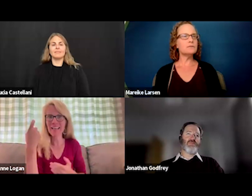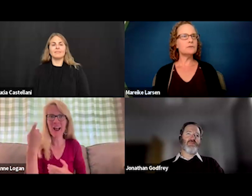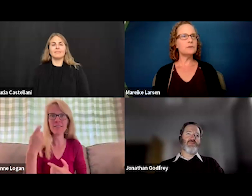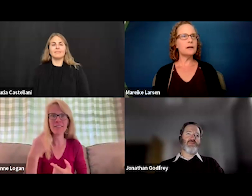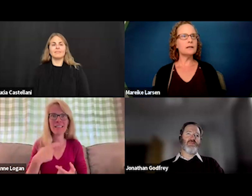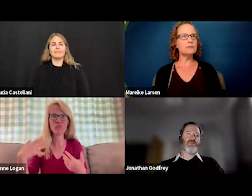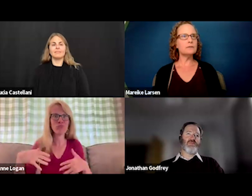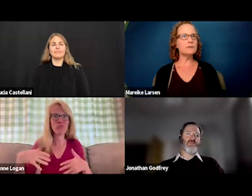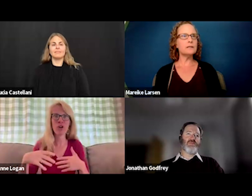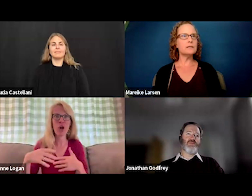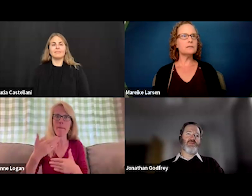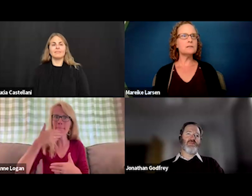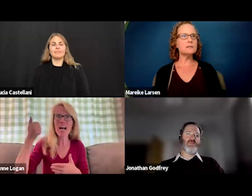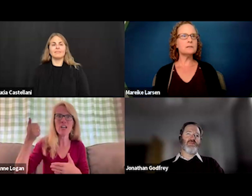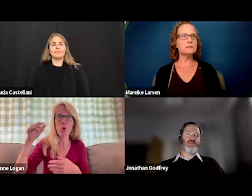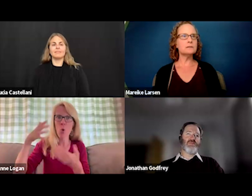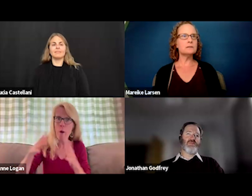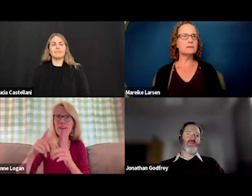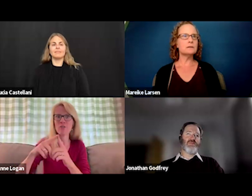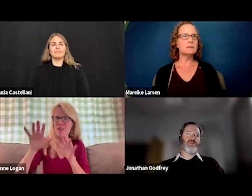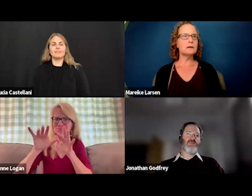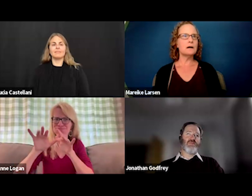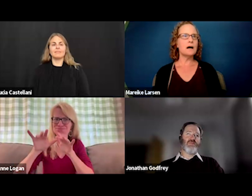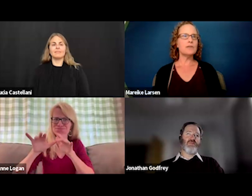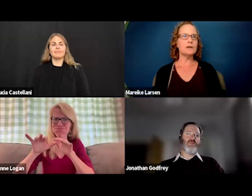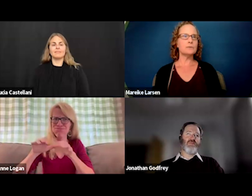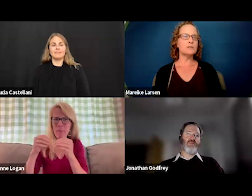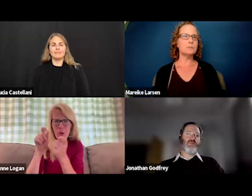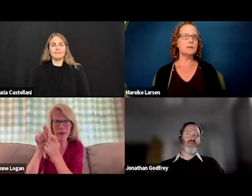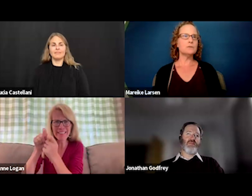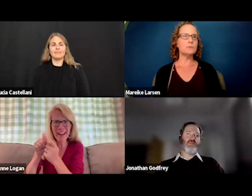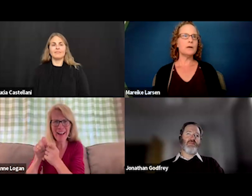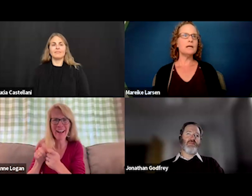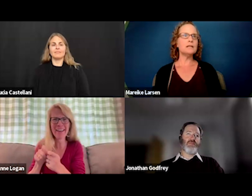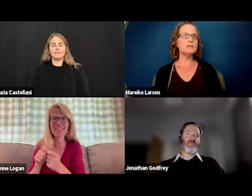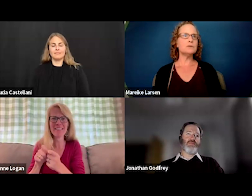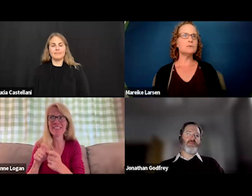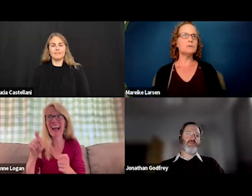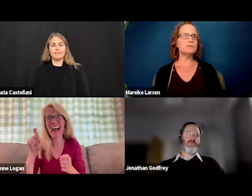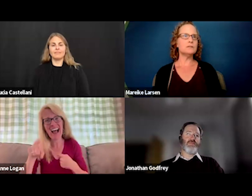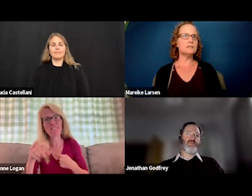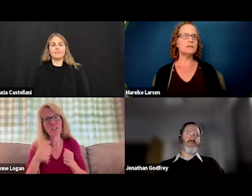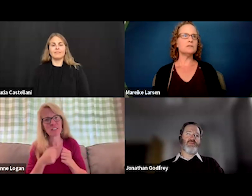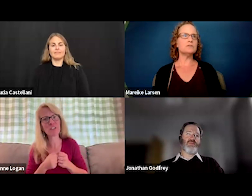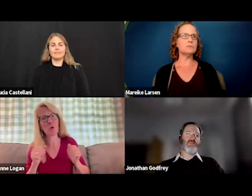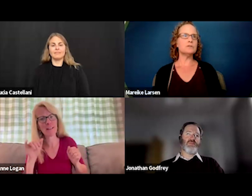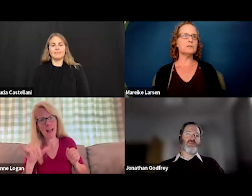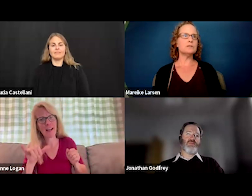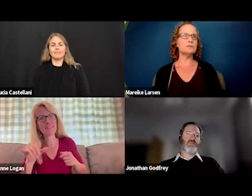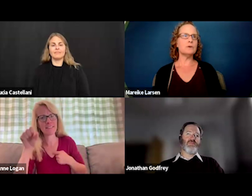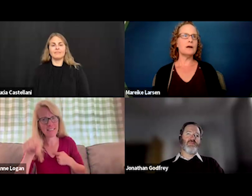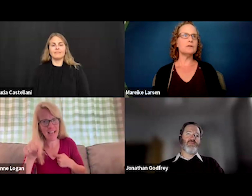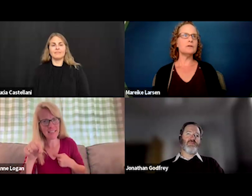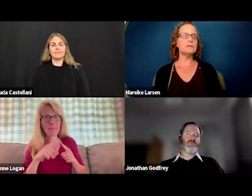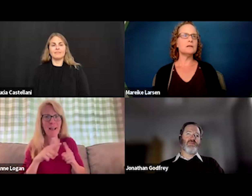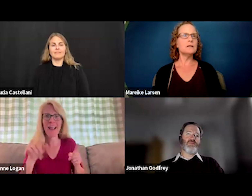for a variety of different things. I thought it was the best way to give detailed descriptions of graphics.